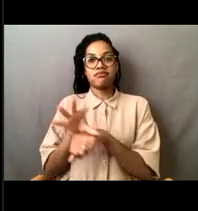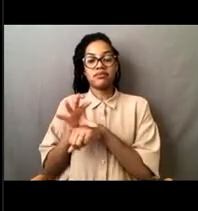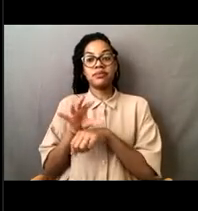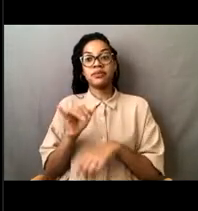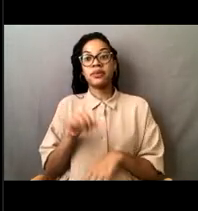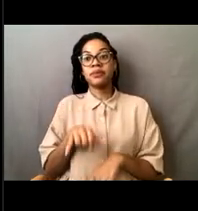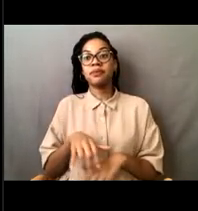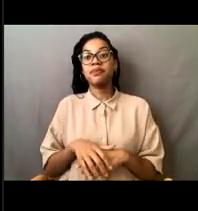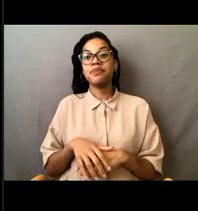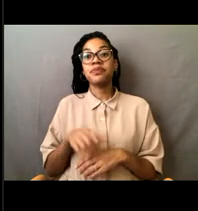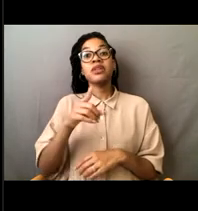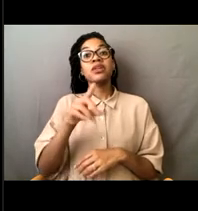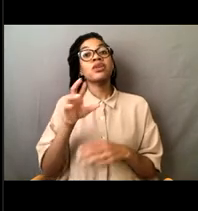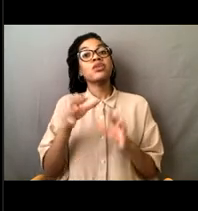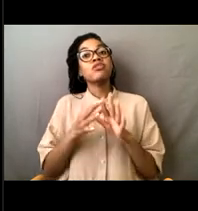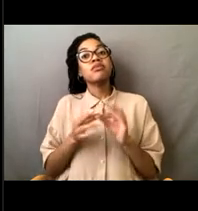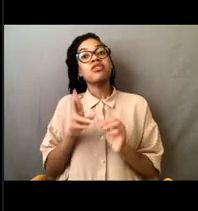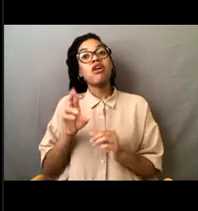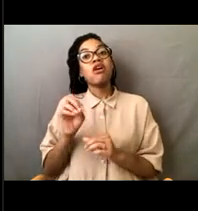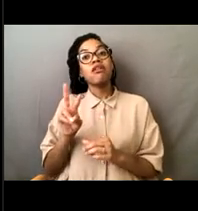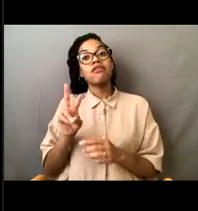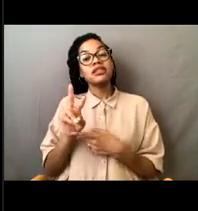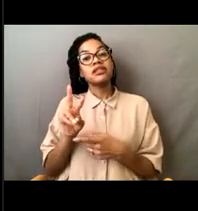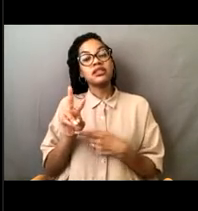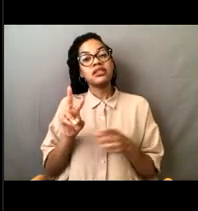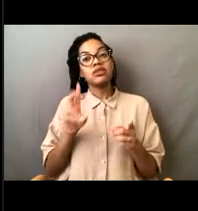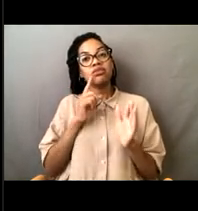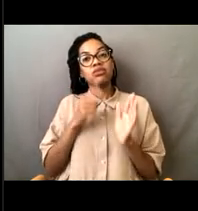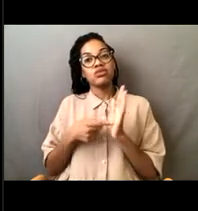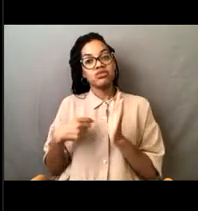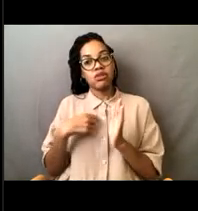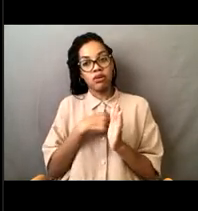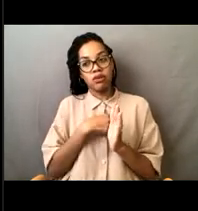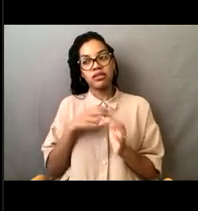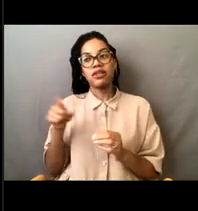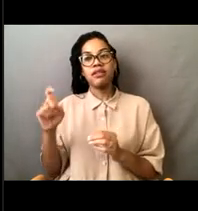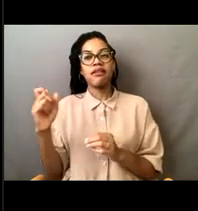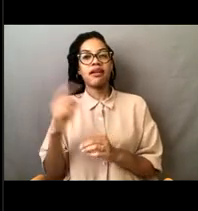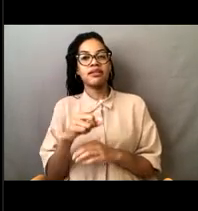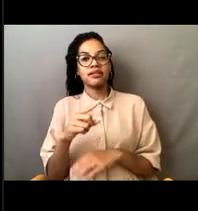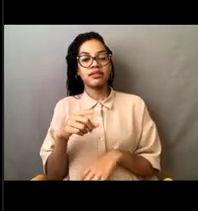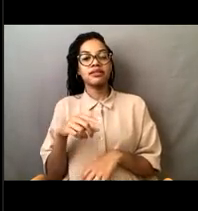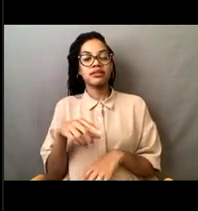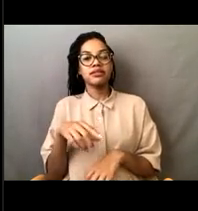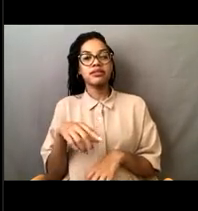and that you were going to show us. So they're asking, and I think you're going to get to it.